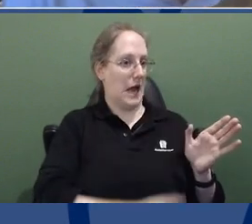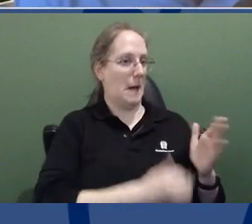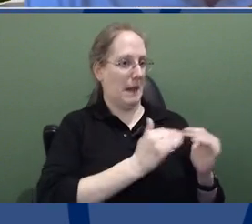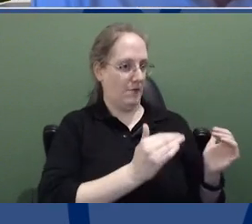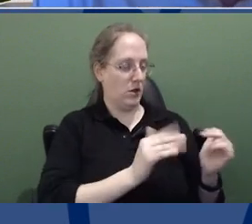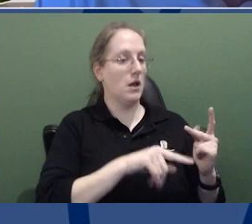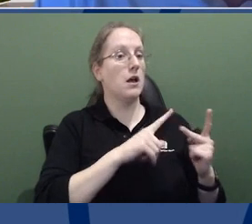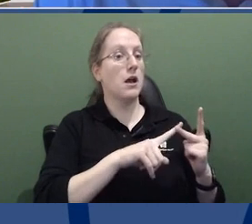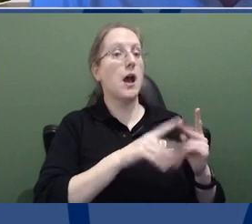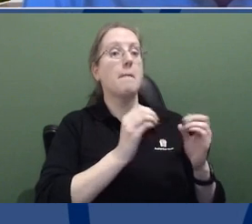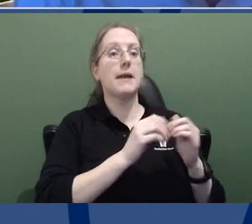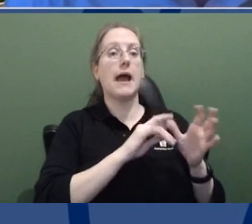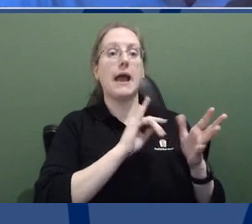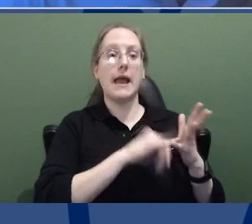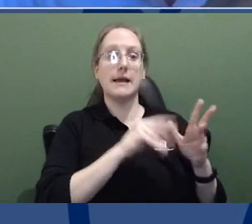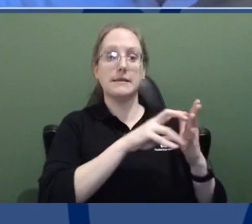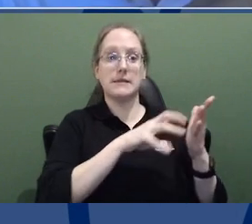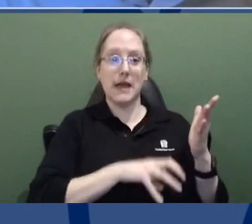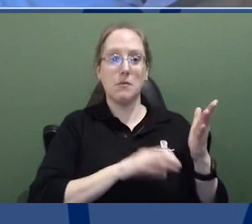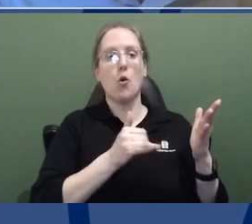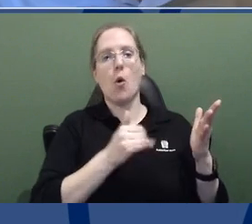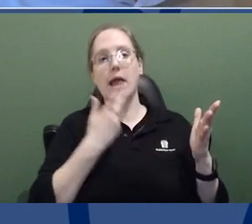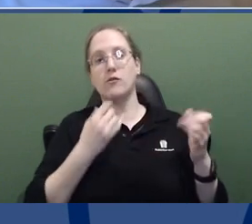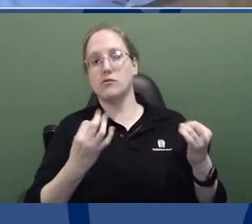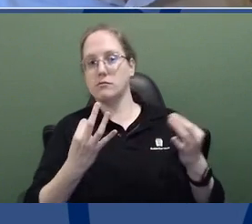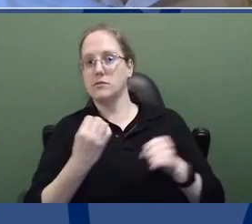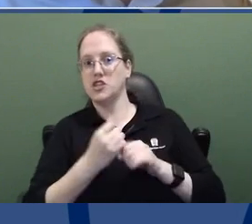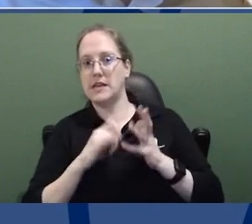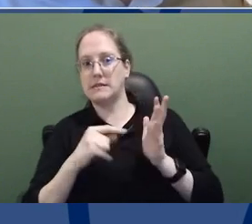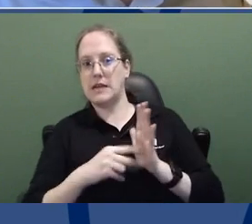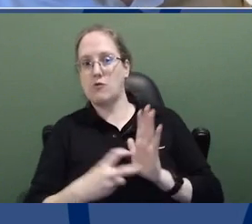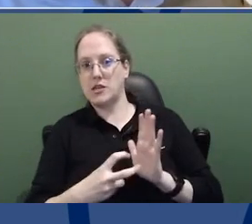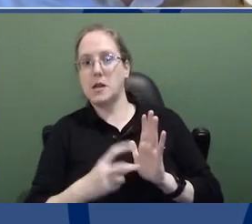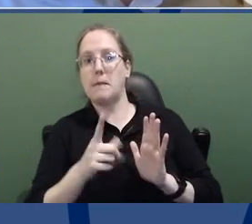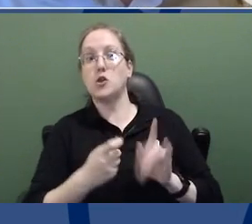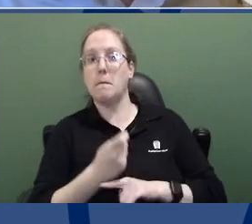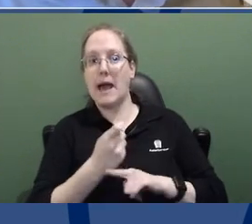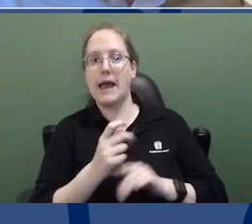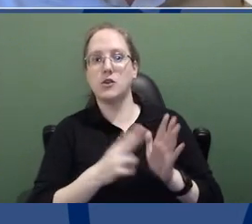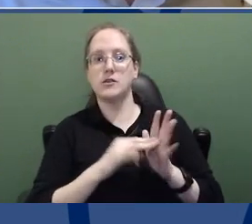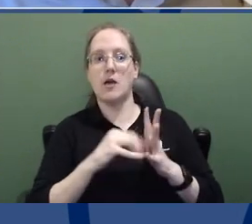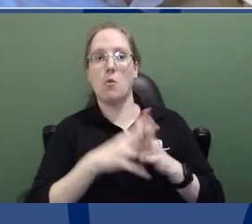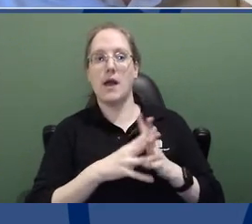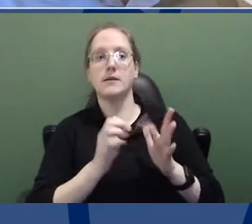or if you are not GST registered but you pay New South Wales payroll tax, you will need